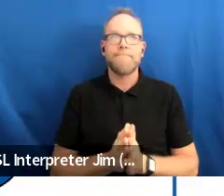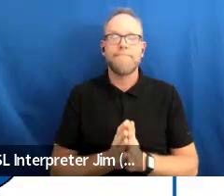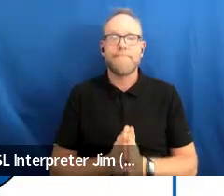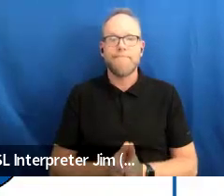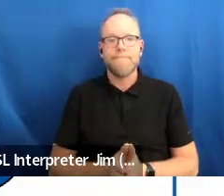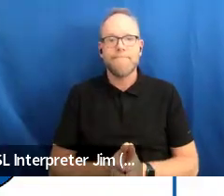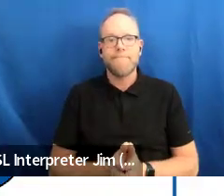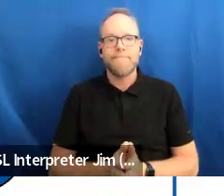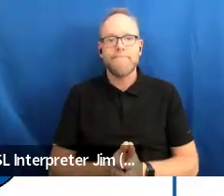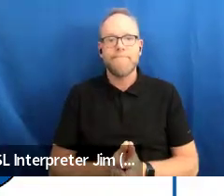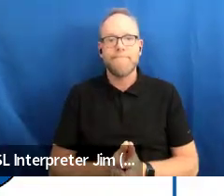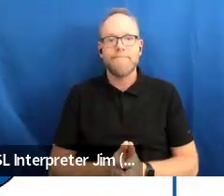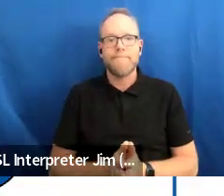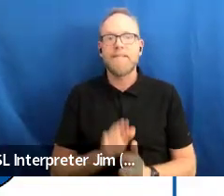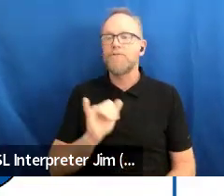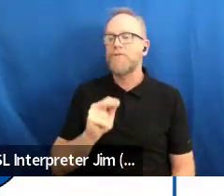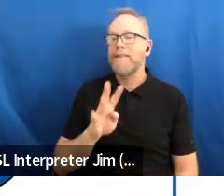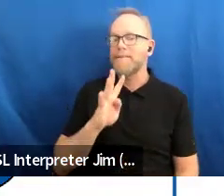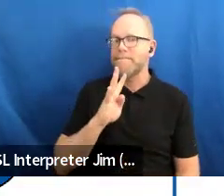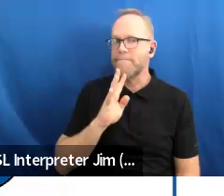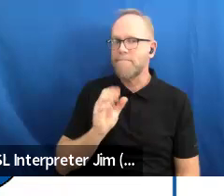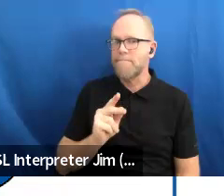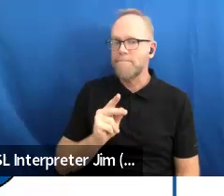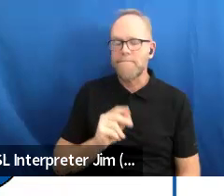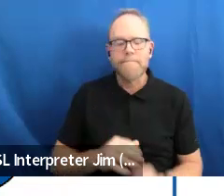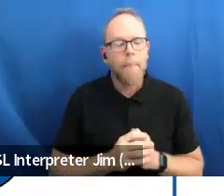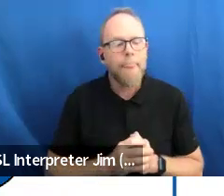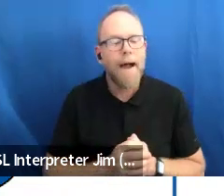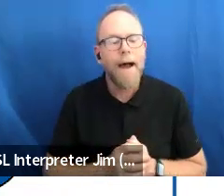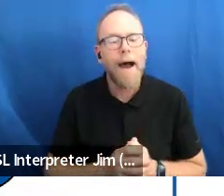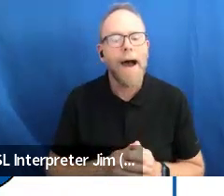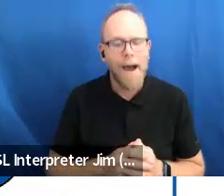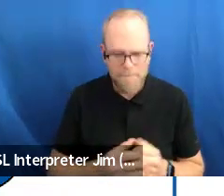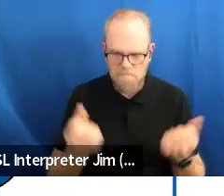So there's ongoing issues in a wide variety of areas.